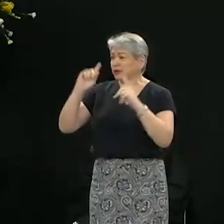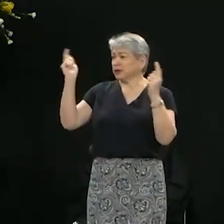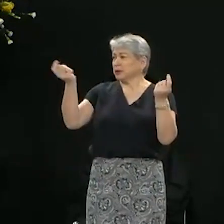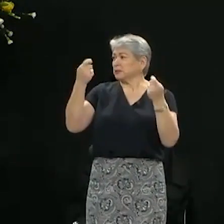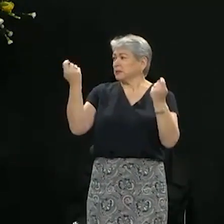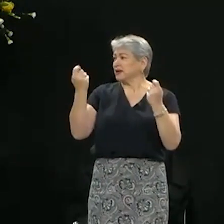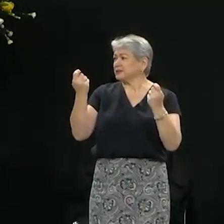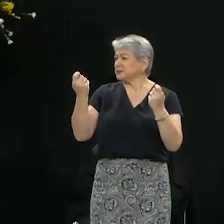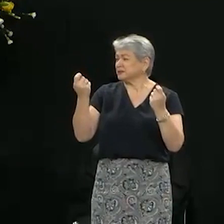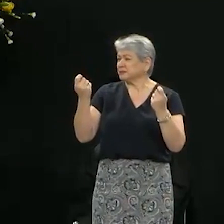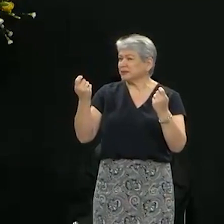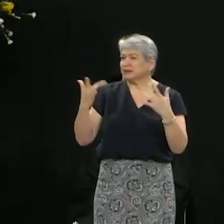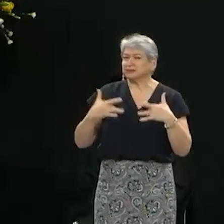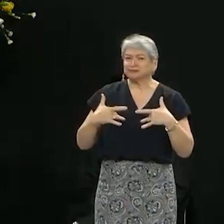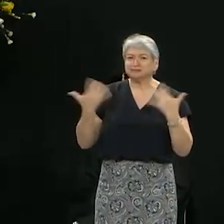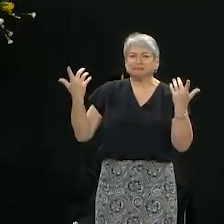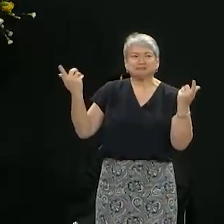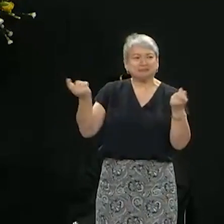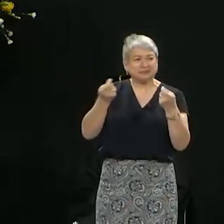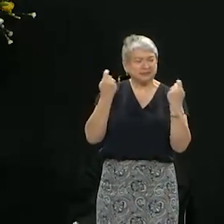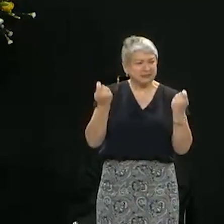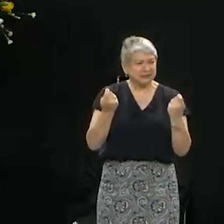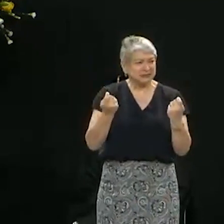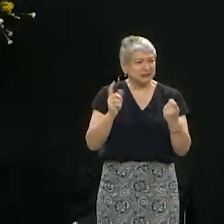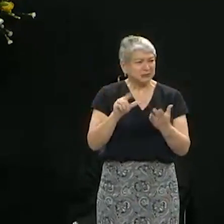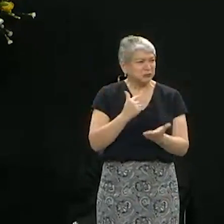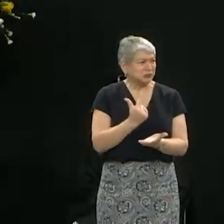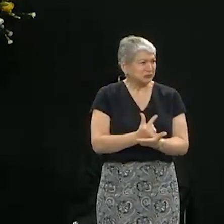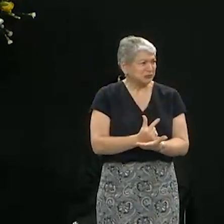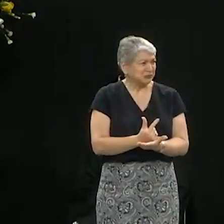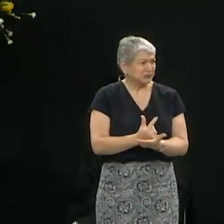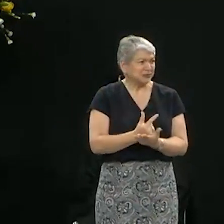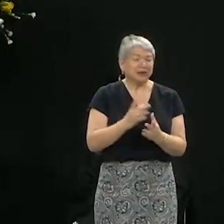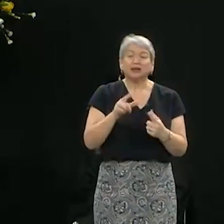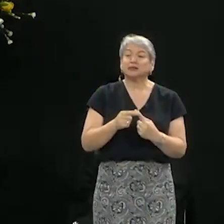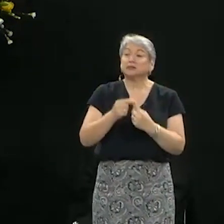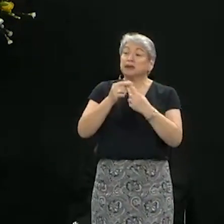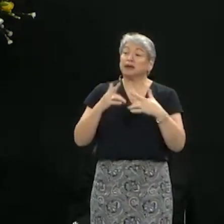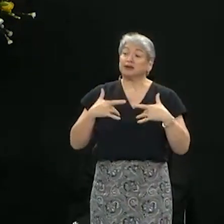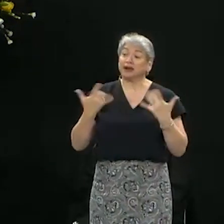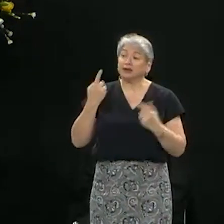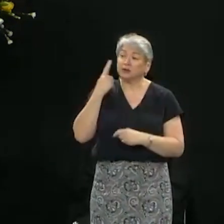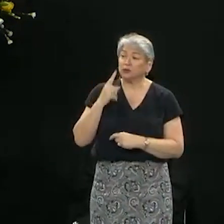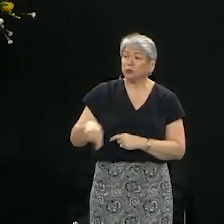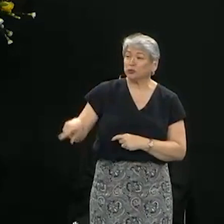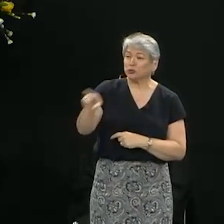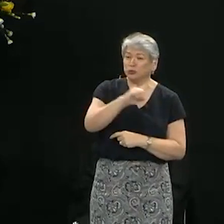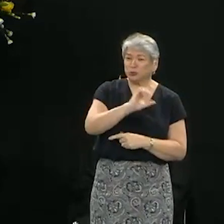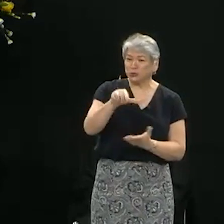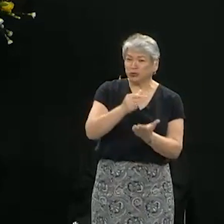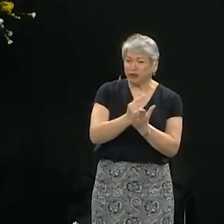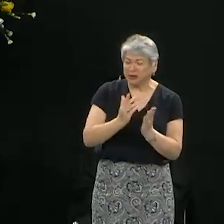all to make this a very special occasion for our graduates and for their families.